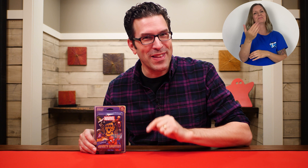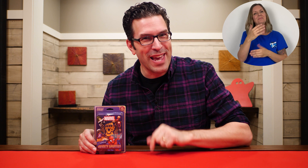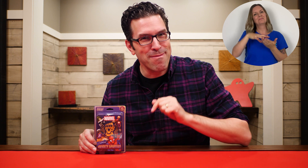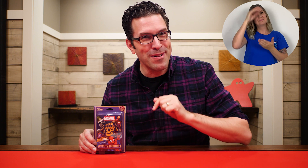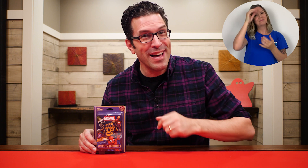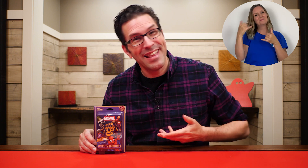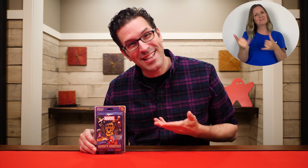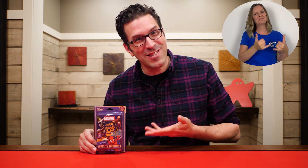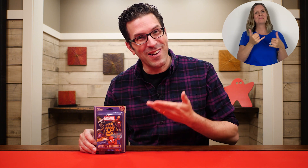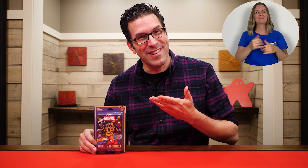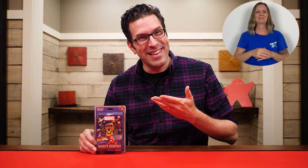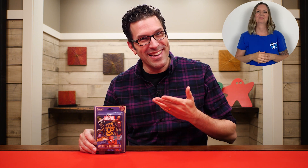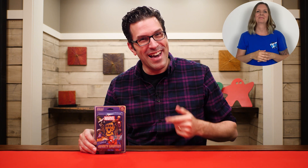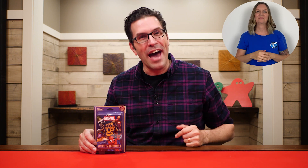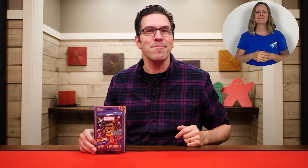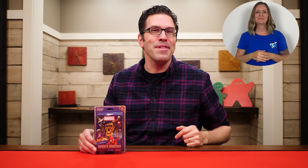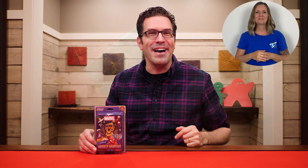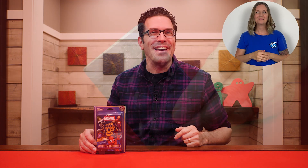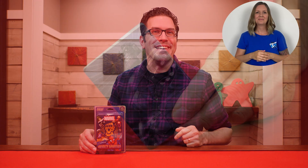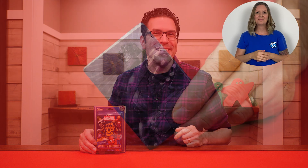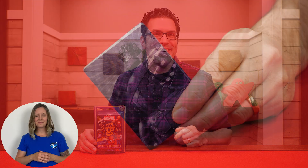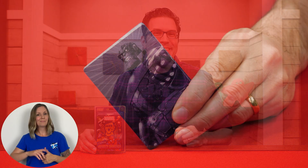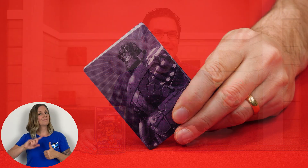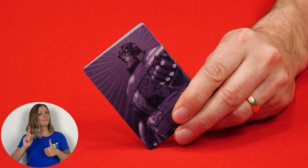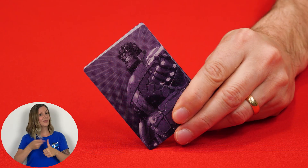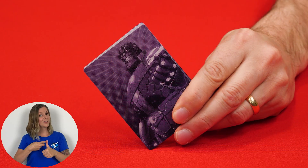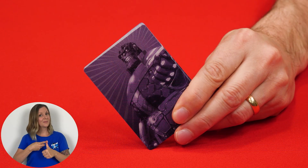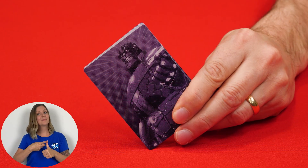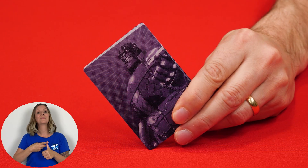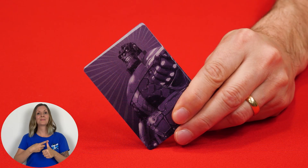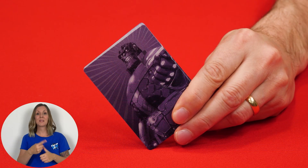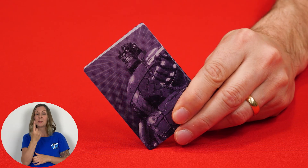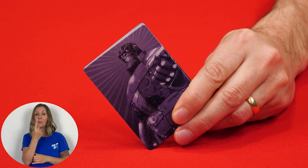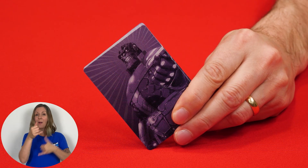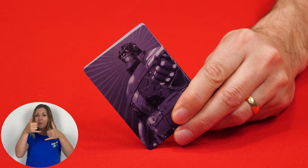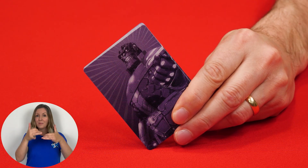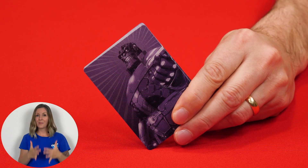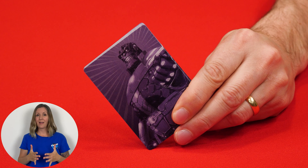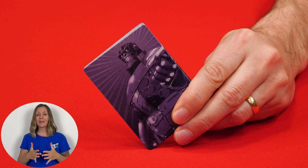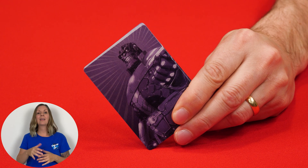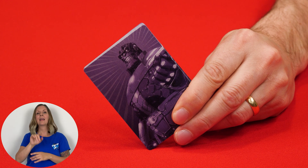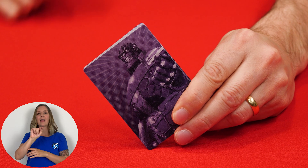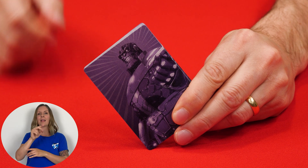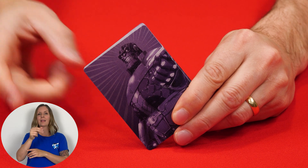at the table and let’s learn how to play. First, choose one person to play as Thanos.